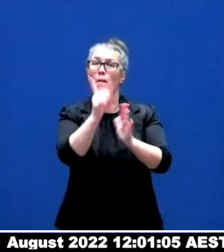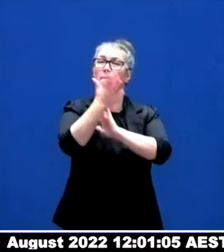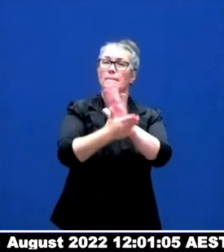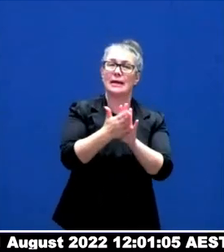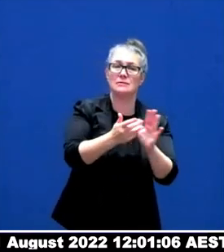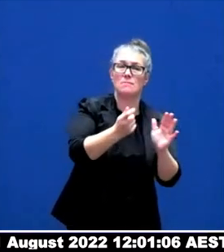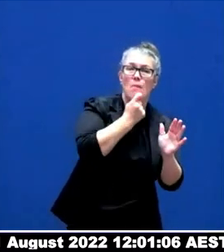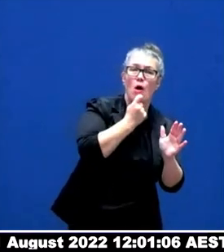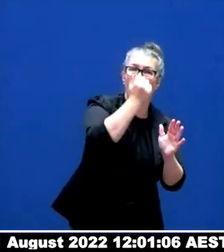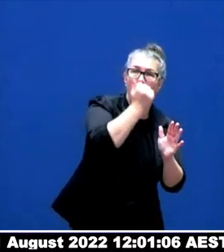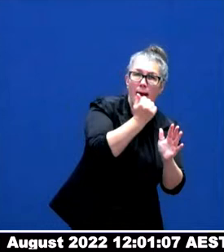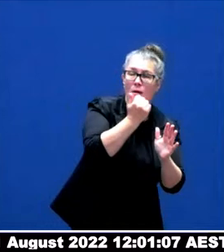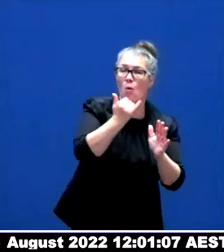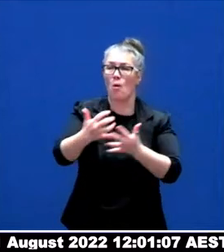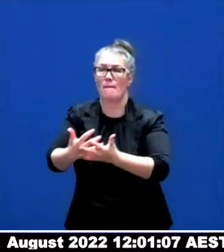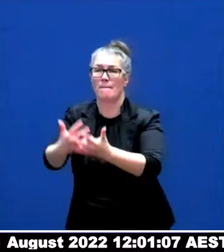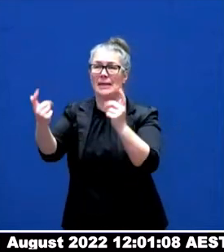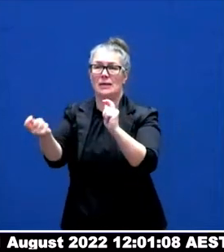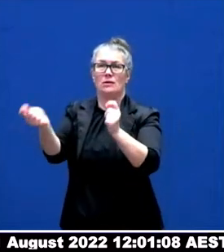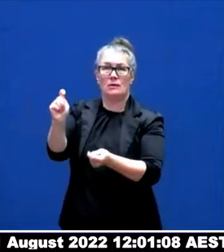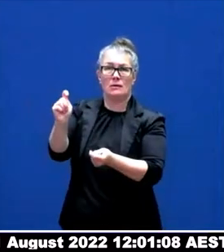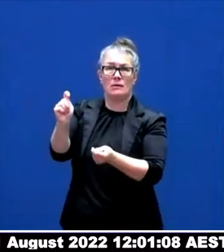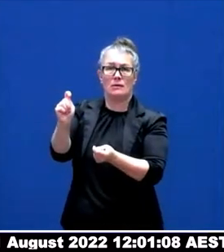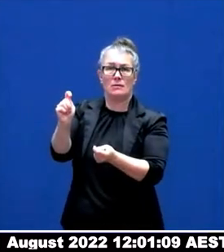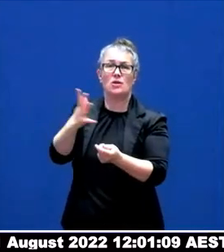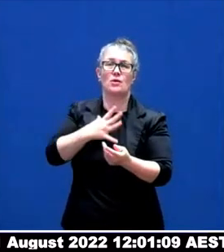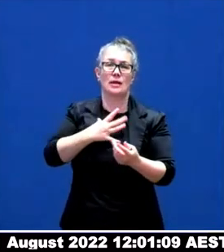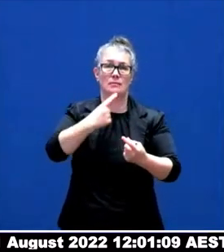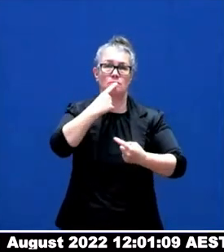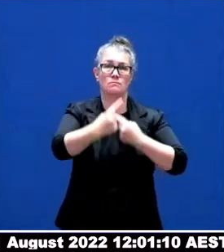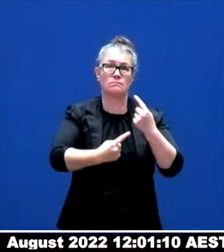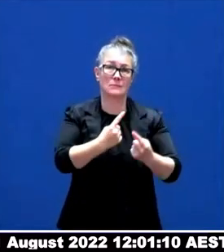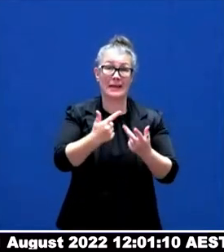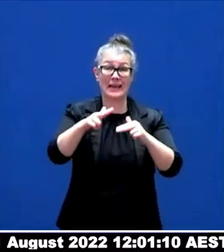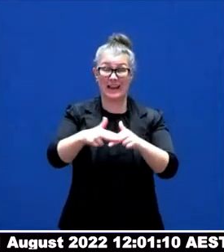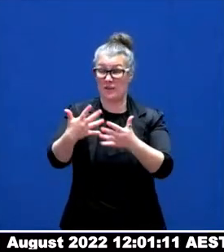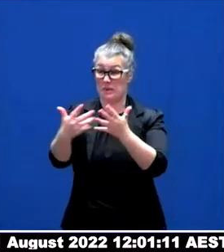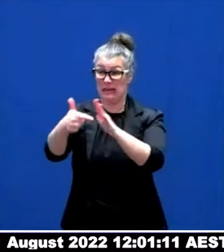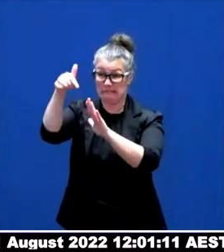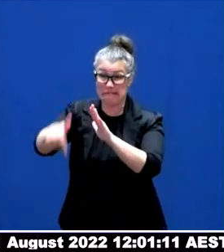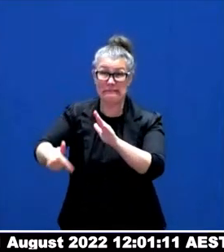and what might be something considered to be more substantial and a major modification?